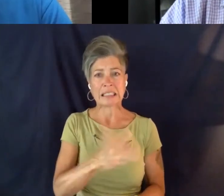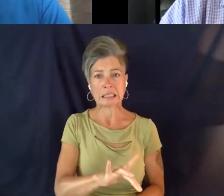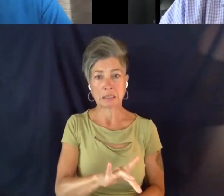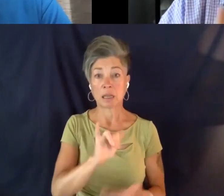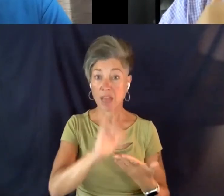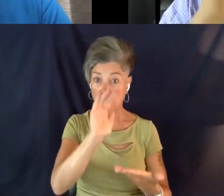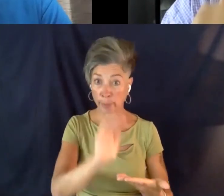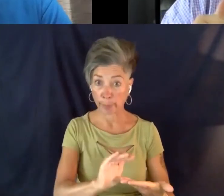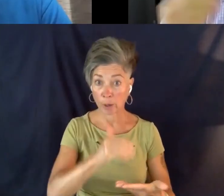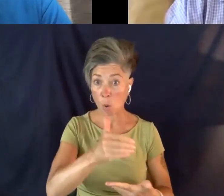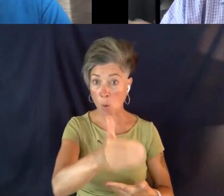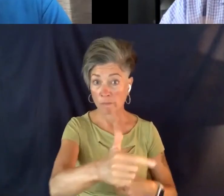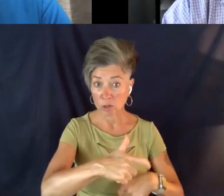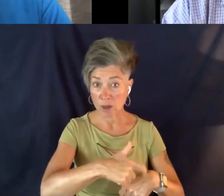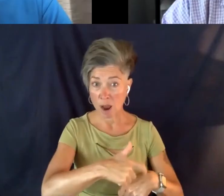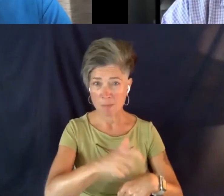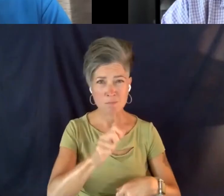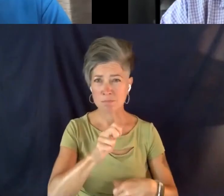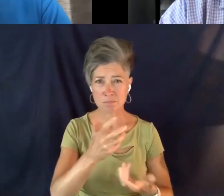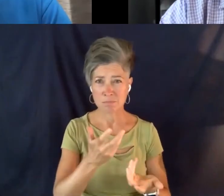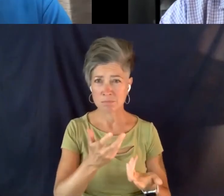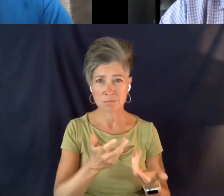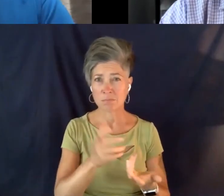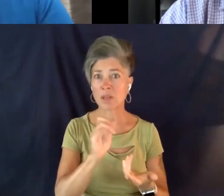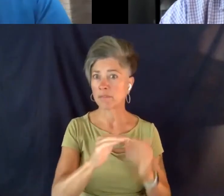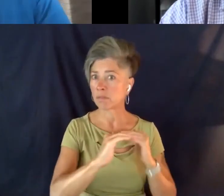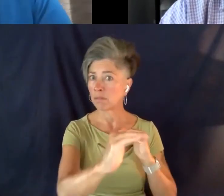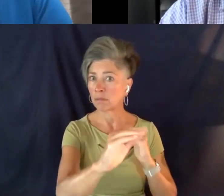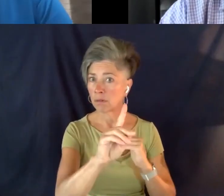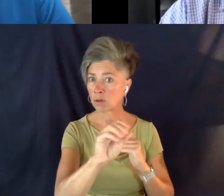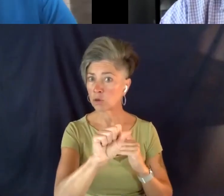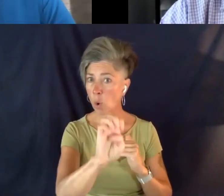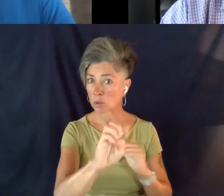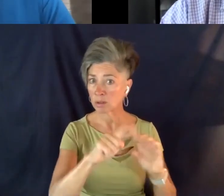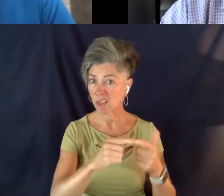It should. - So people stay at the same dose, does it decrease over time? Yeah, it should decrease over time.